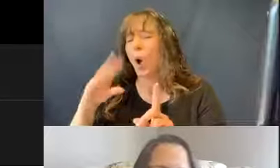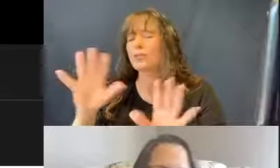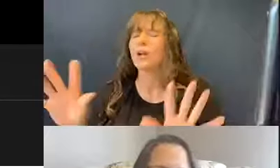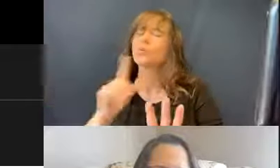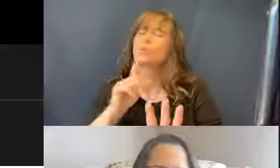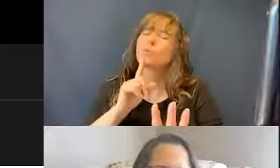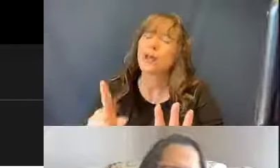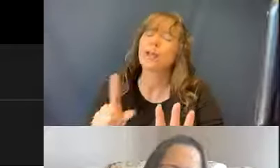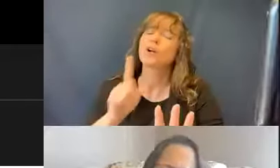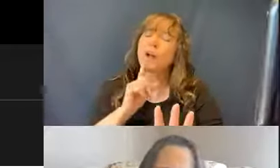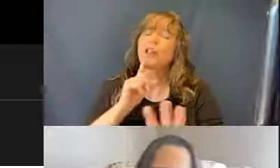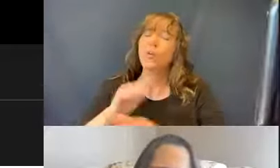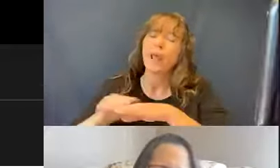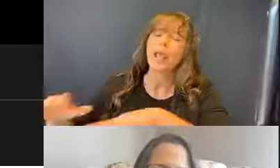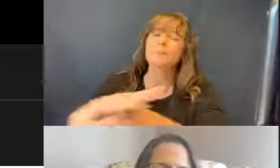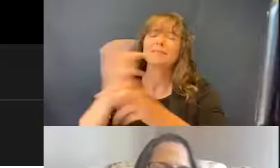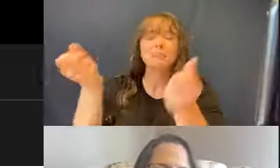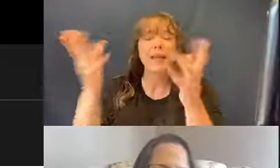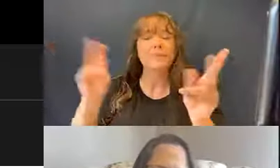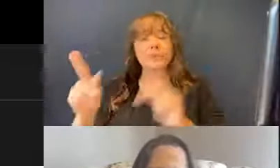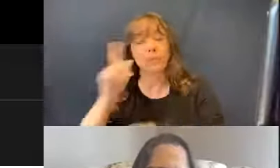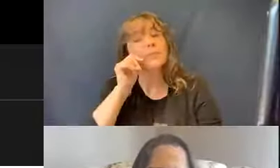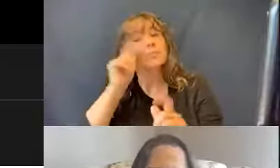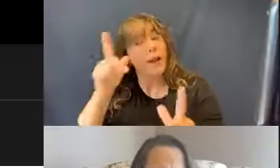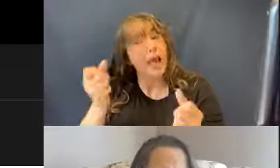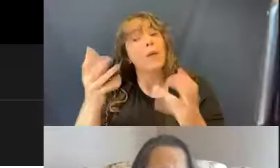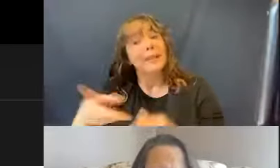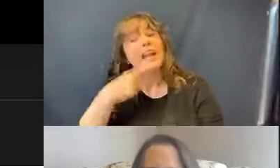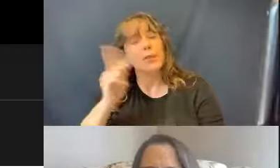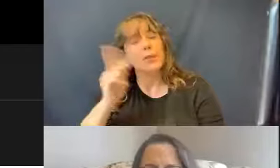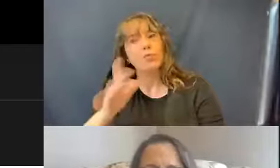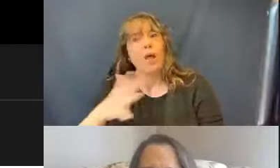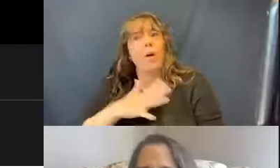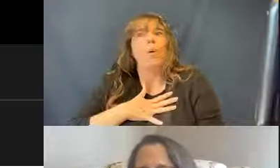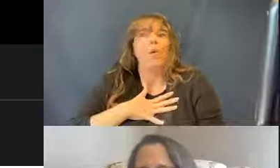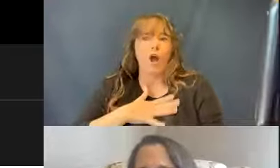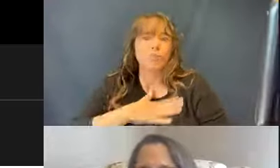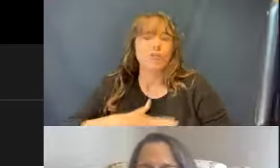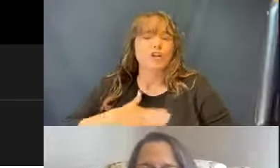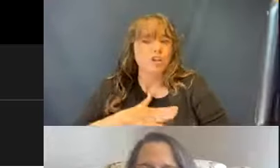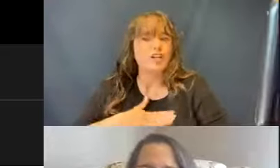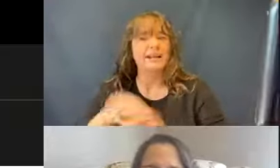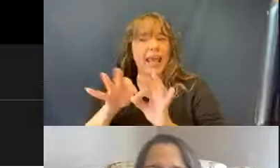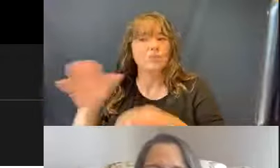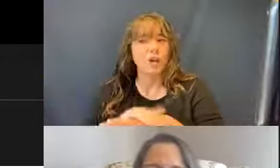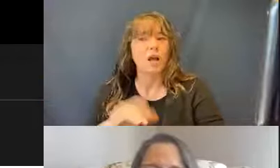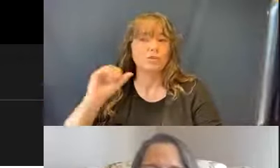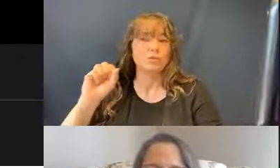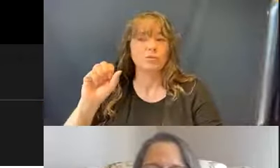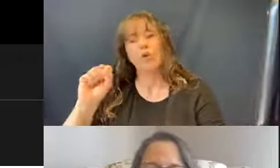a lot of people, and you'd be surprised how many hearing people appreciate it, too. Go